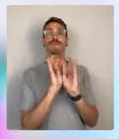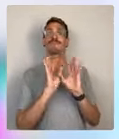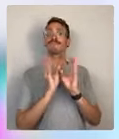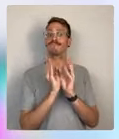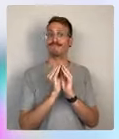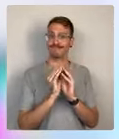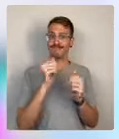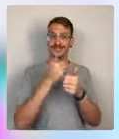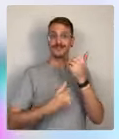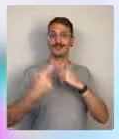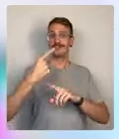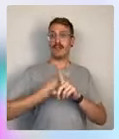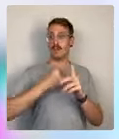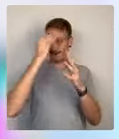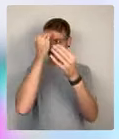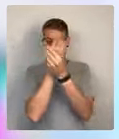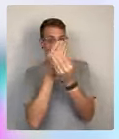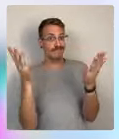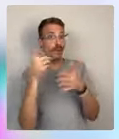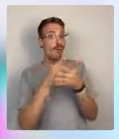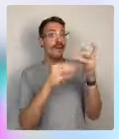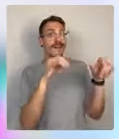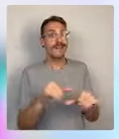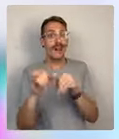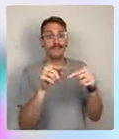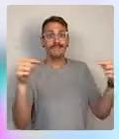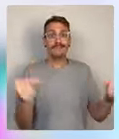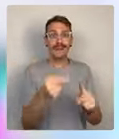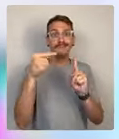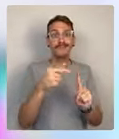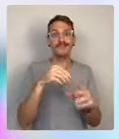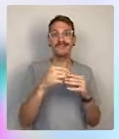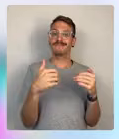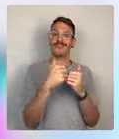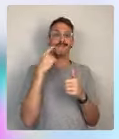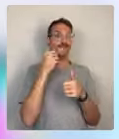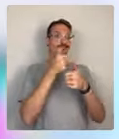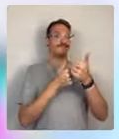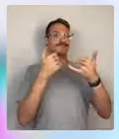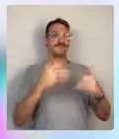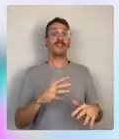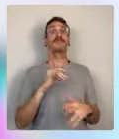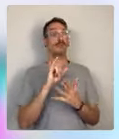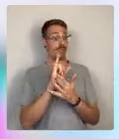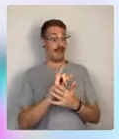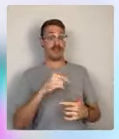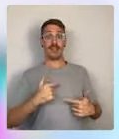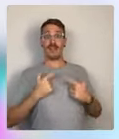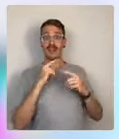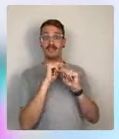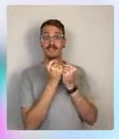where we provide feedback, like what are the common pain points among players? So having those live teams in there,